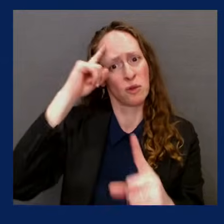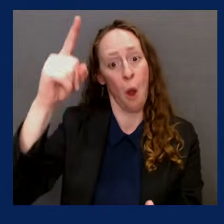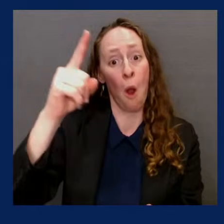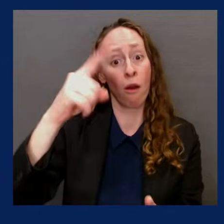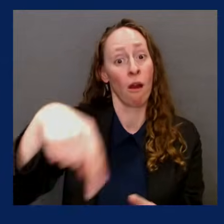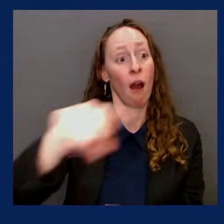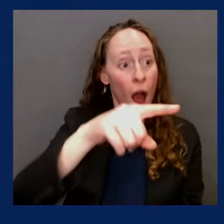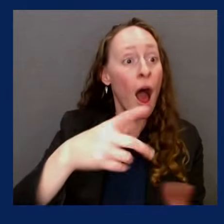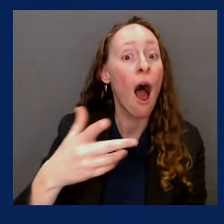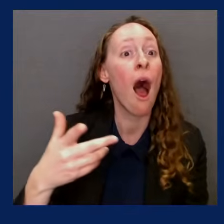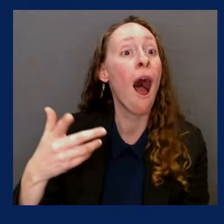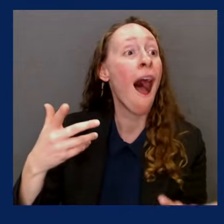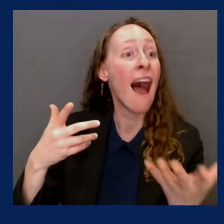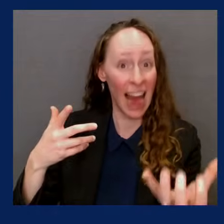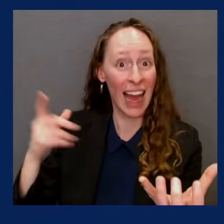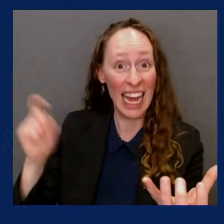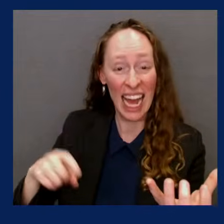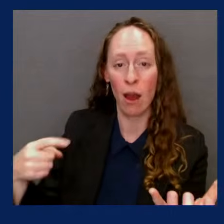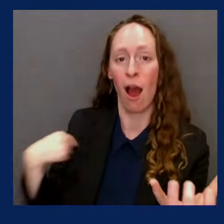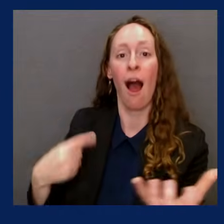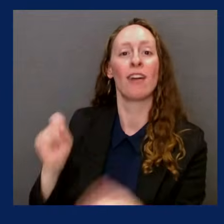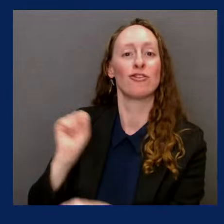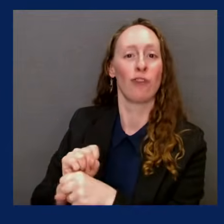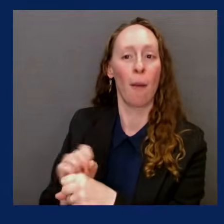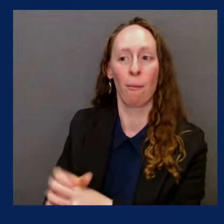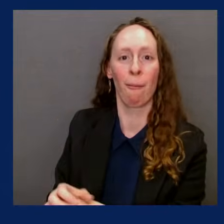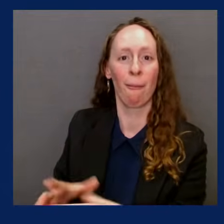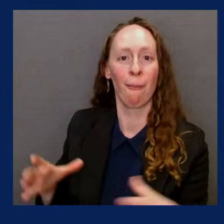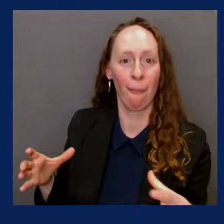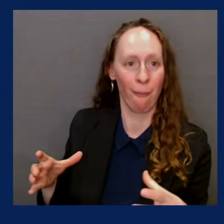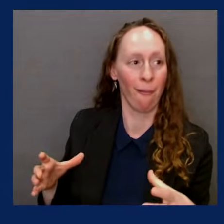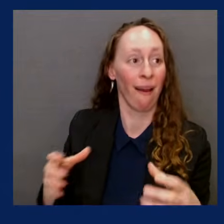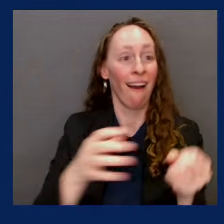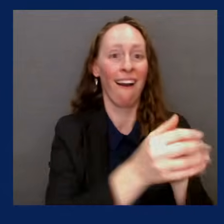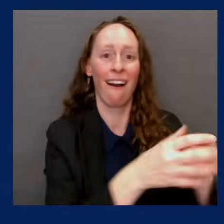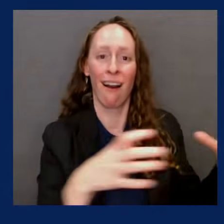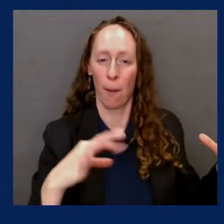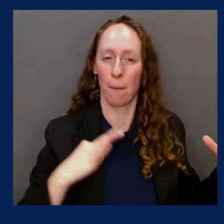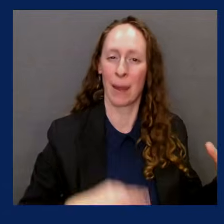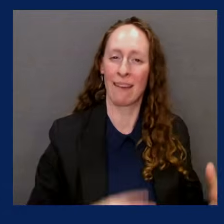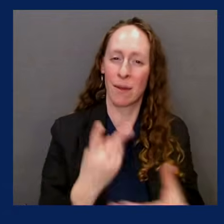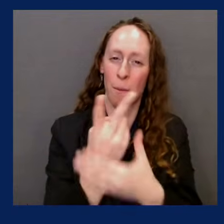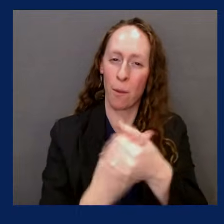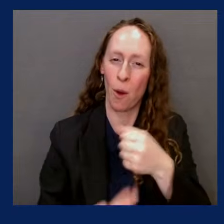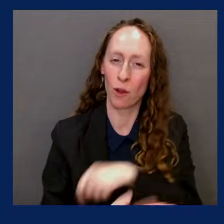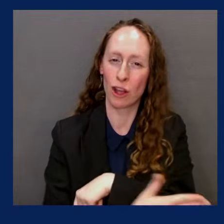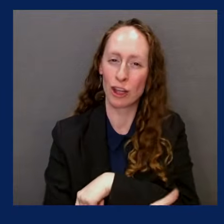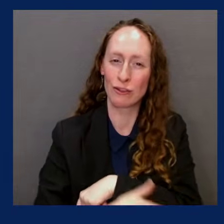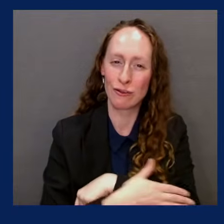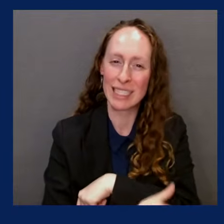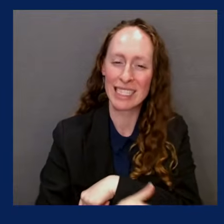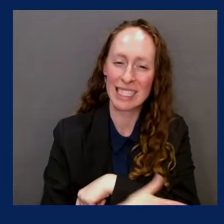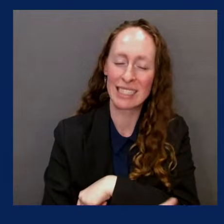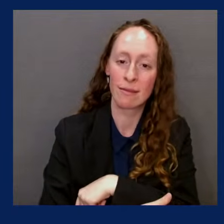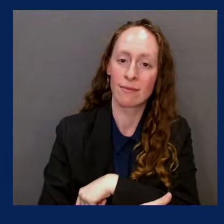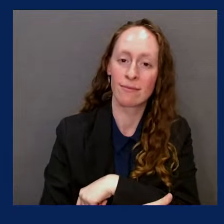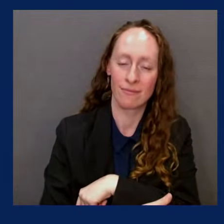Cheaper, cleaner energy will reduce costs for households, but it will also power a new generation of manufacturing.